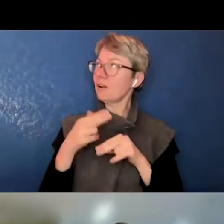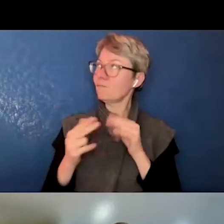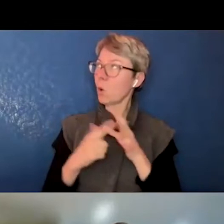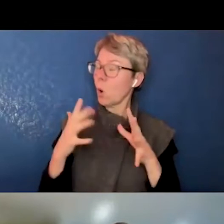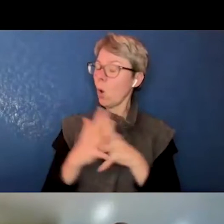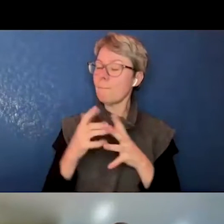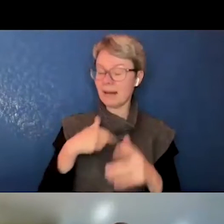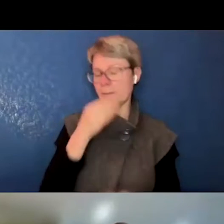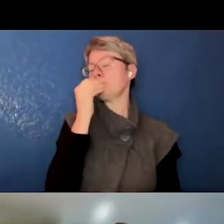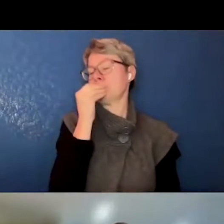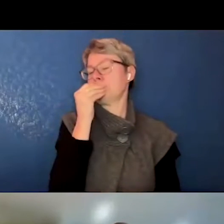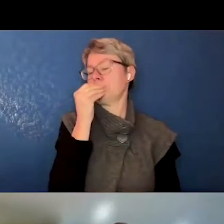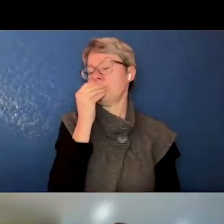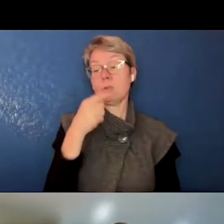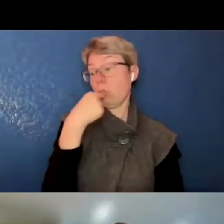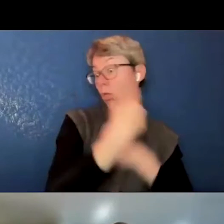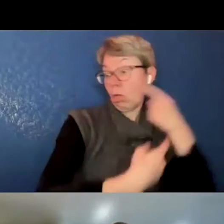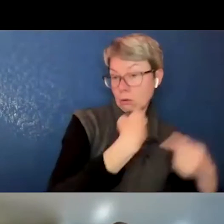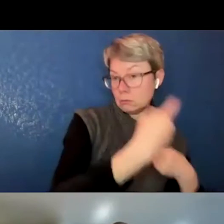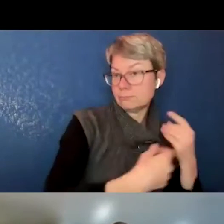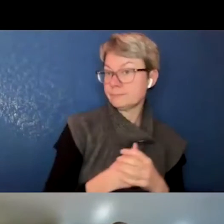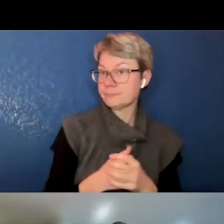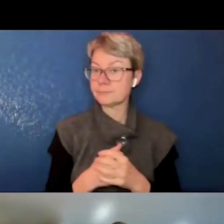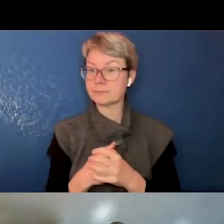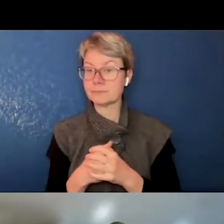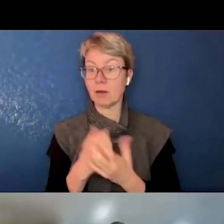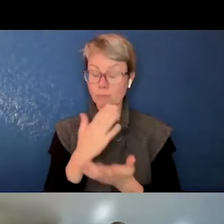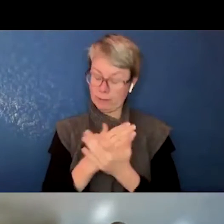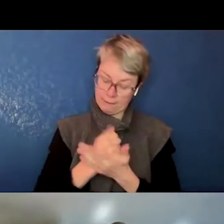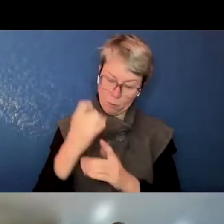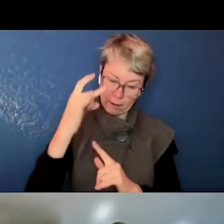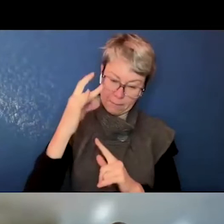of confidentiality it means that we do need permission from our clients to speak with their